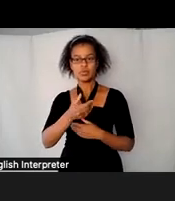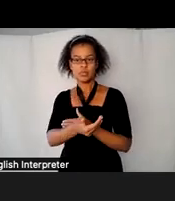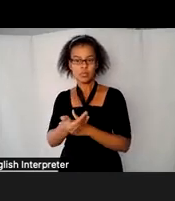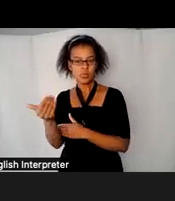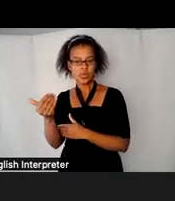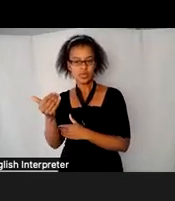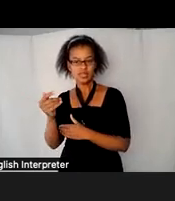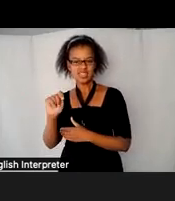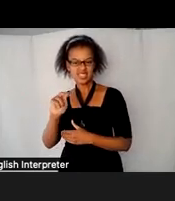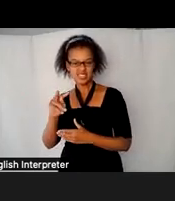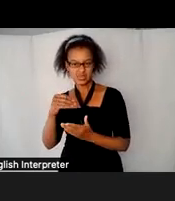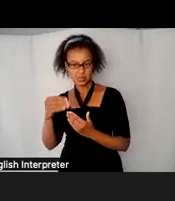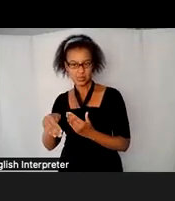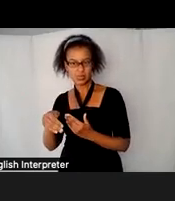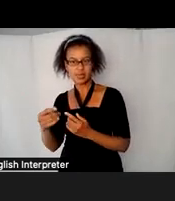And we're able to get aerial views of the farm.